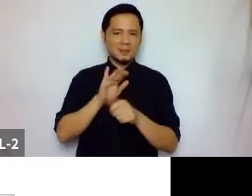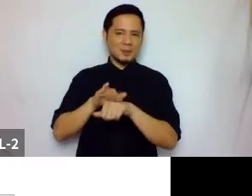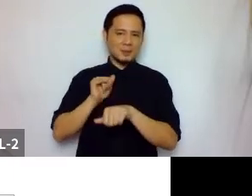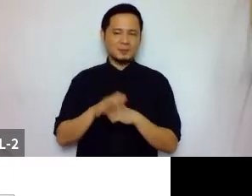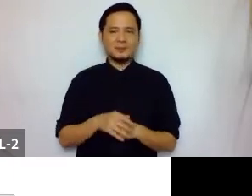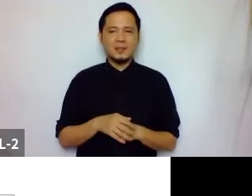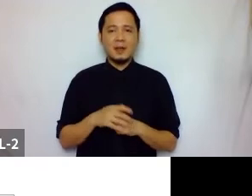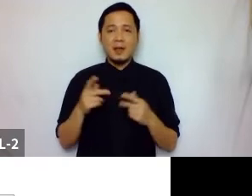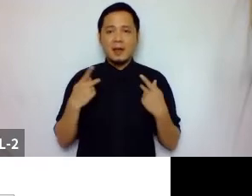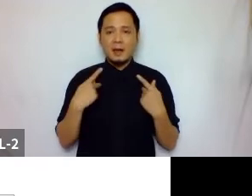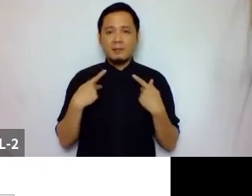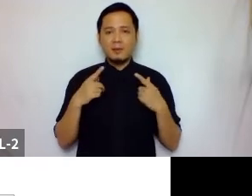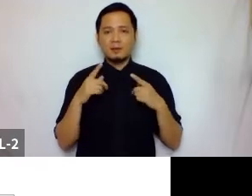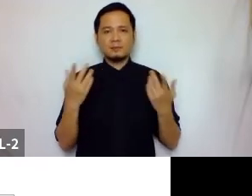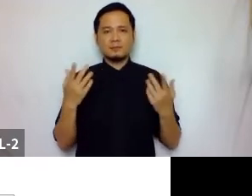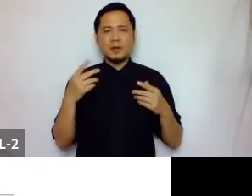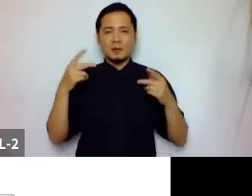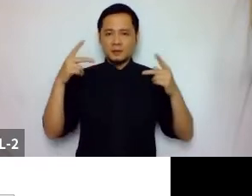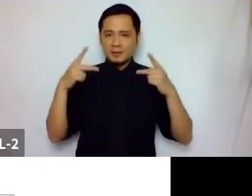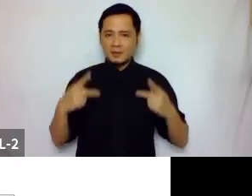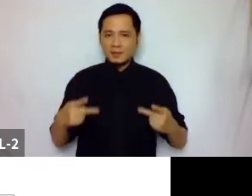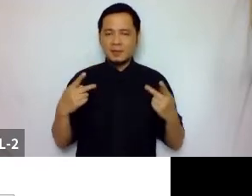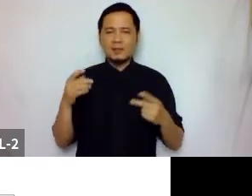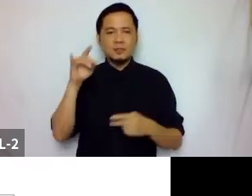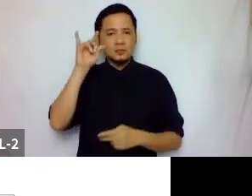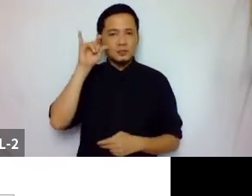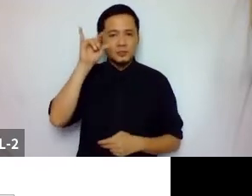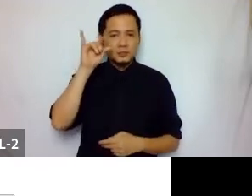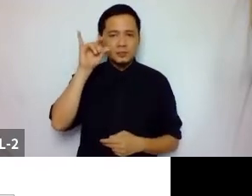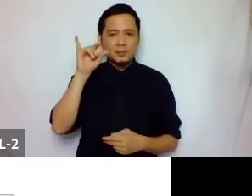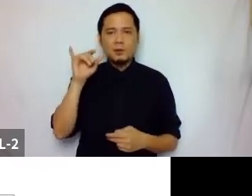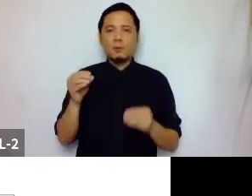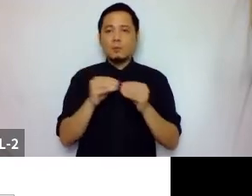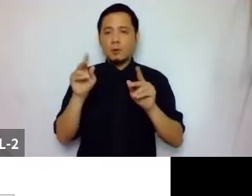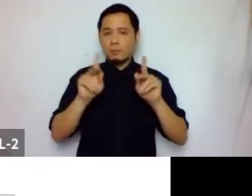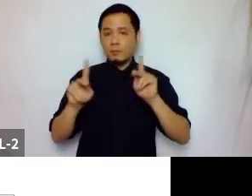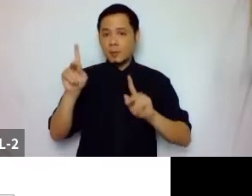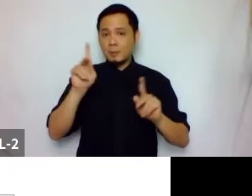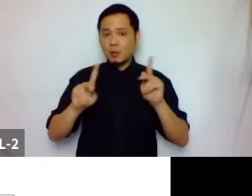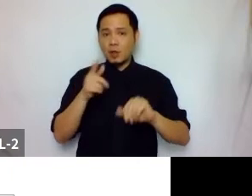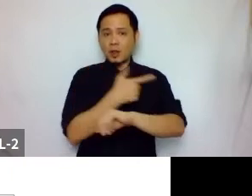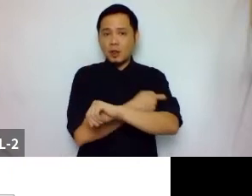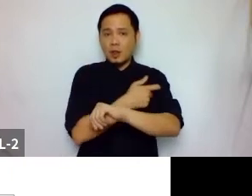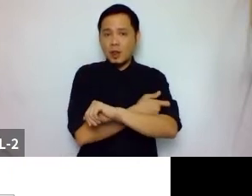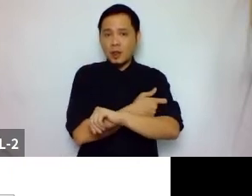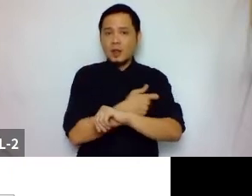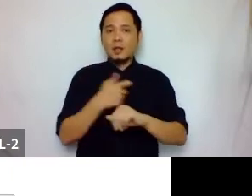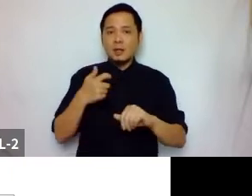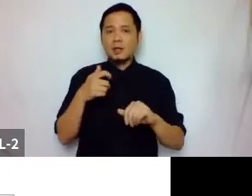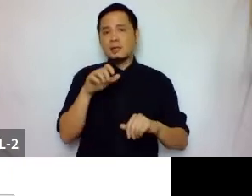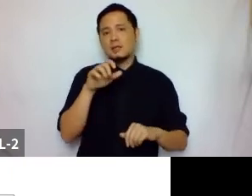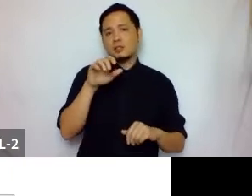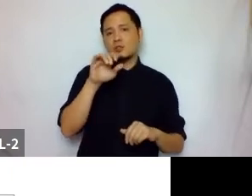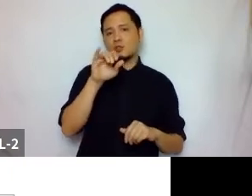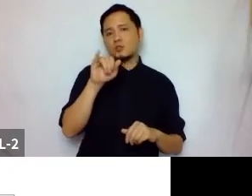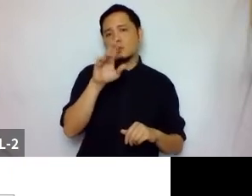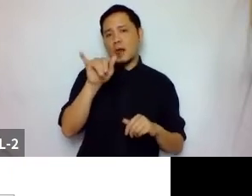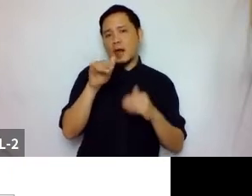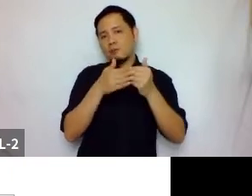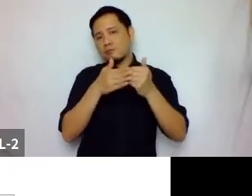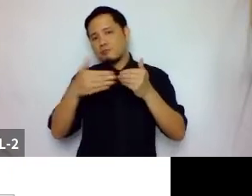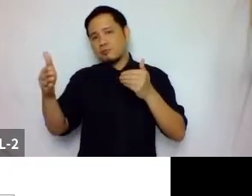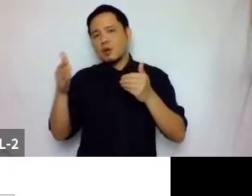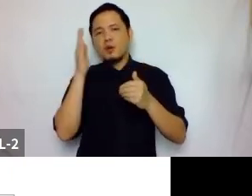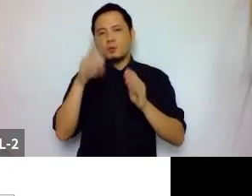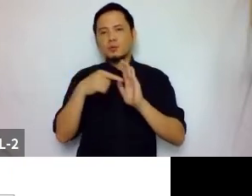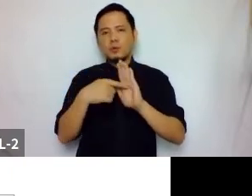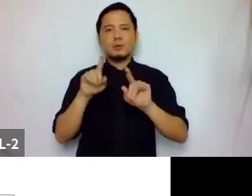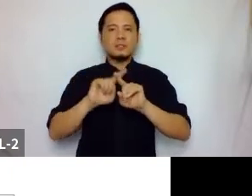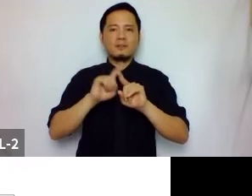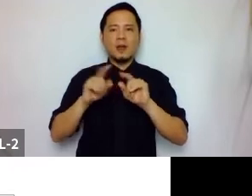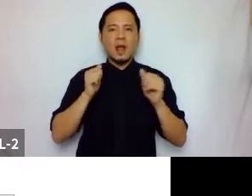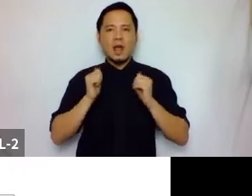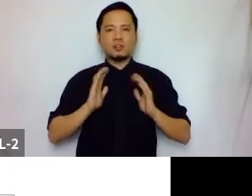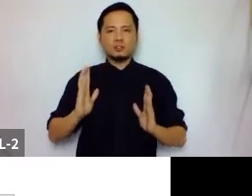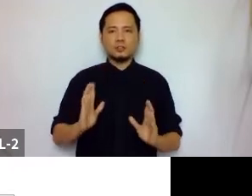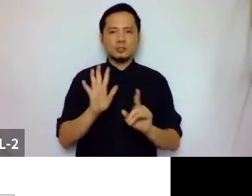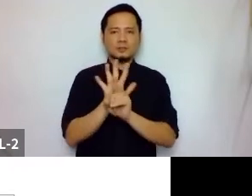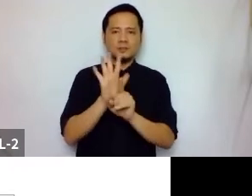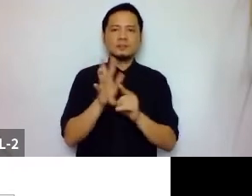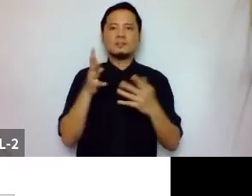This is on instagram. When there are more from the general population vaccinated in the second half of the year, we will feature the different personalities who have already gotten their jab.